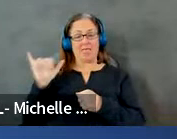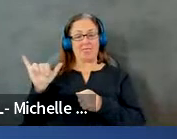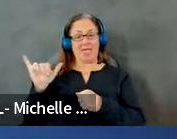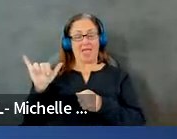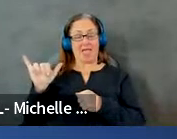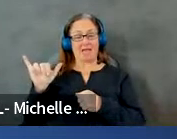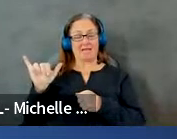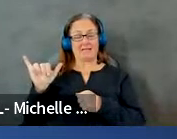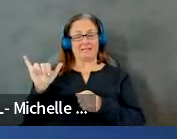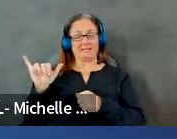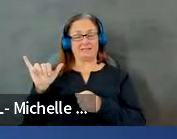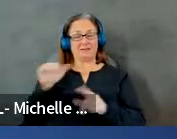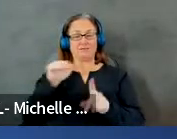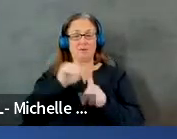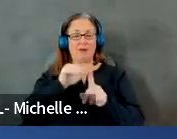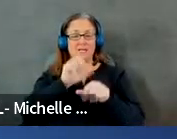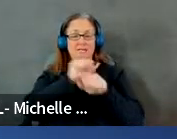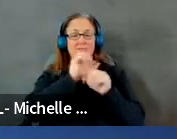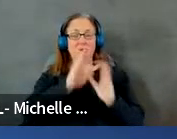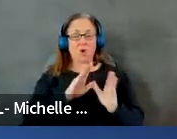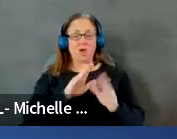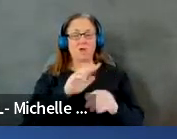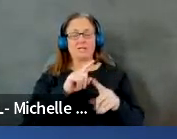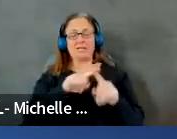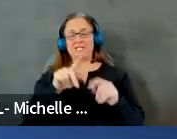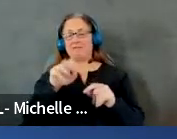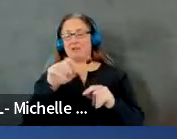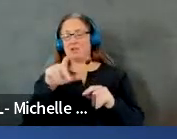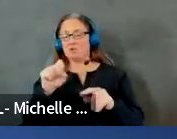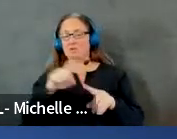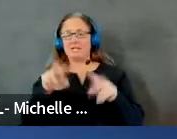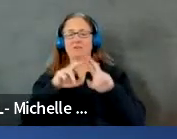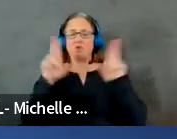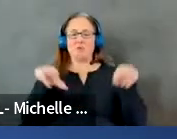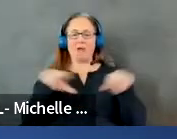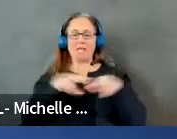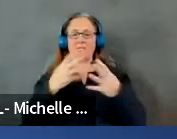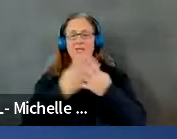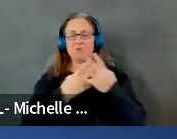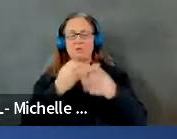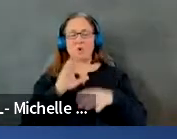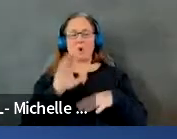that AI integrated employment tools, such as screeners or commuter based tests may potentially